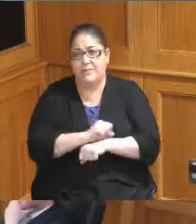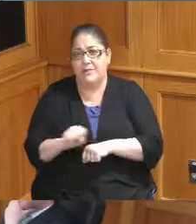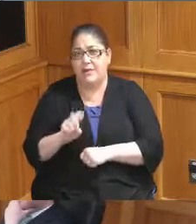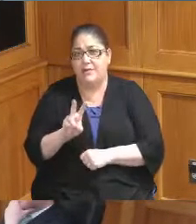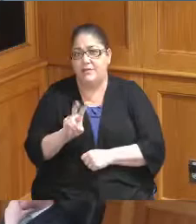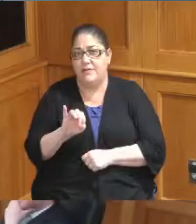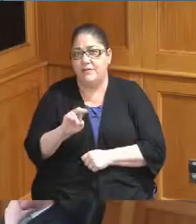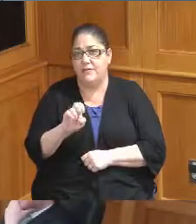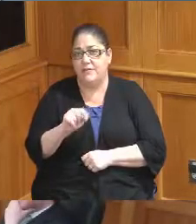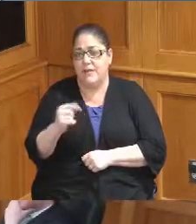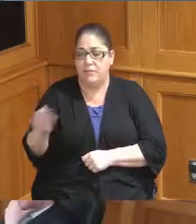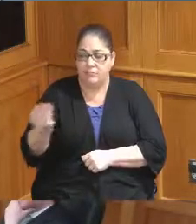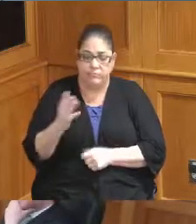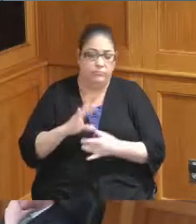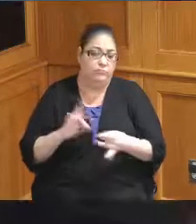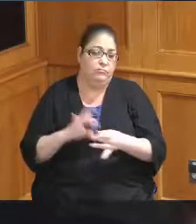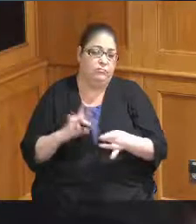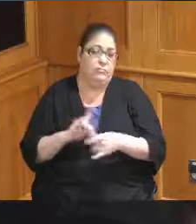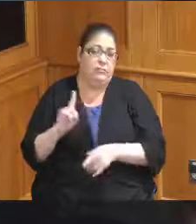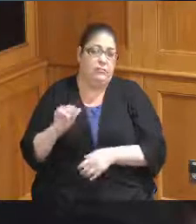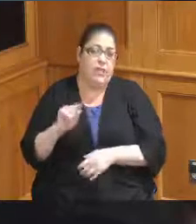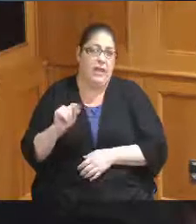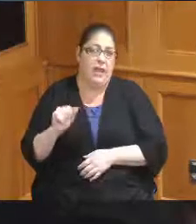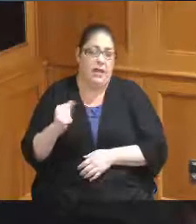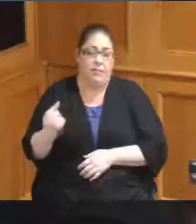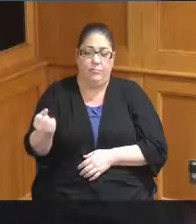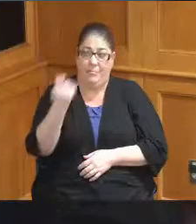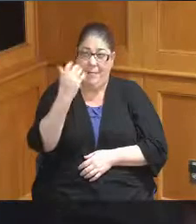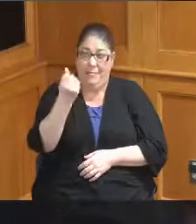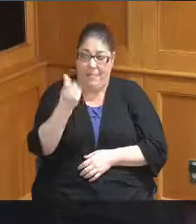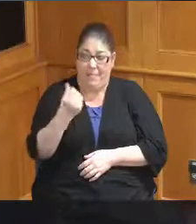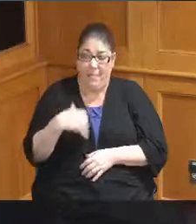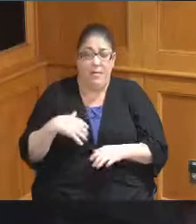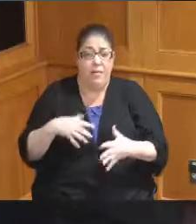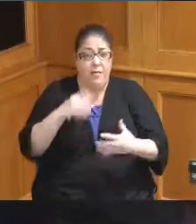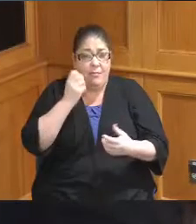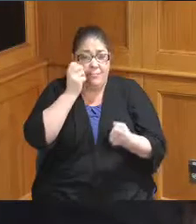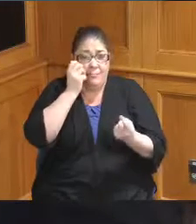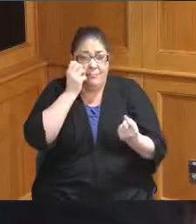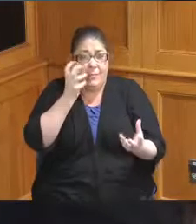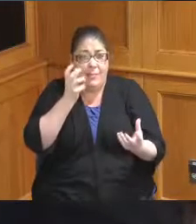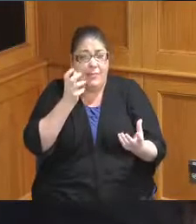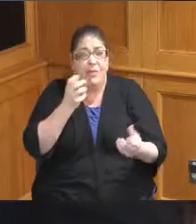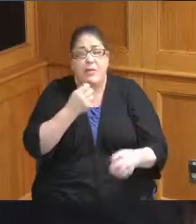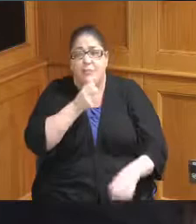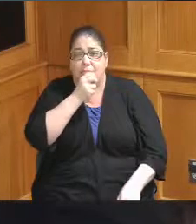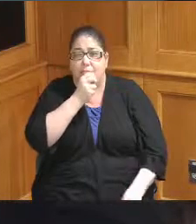some data here and it was just unbelievable the impact of what their Pharmacy is doing so they